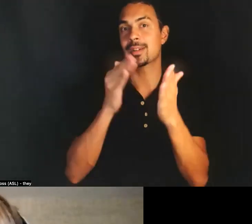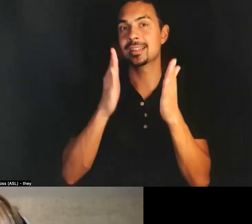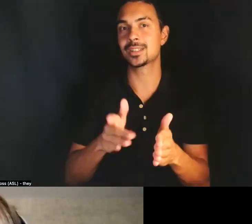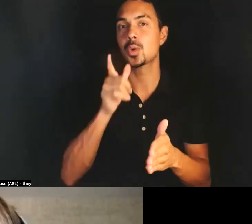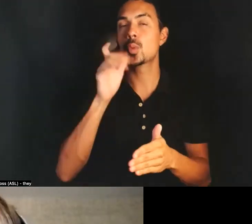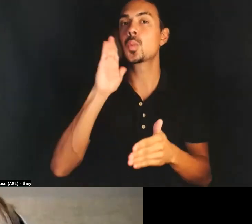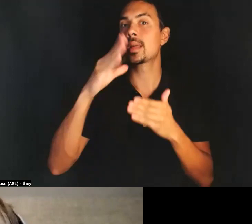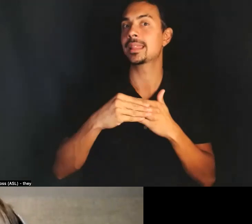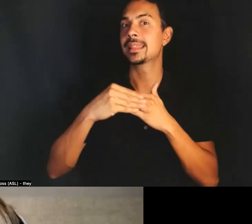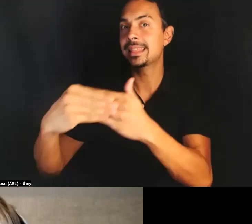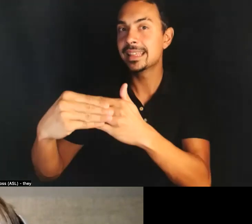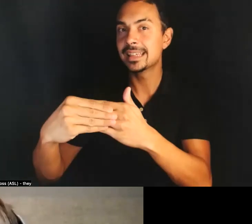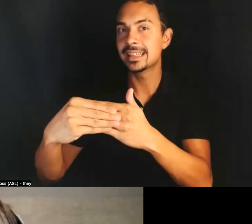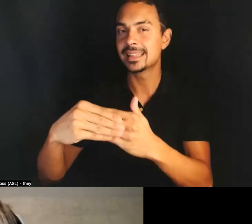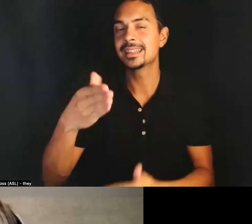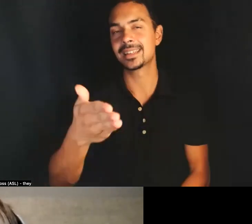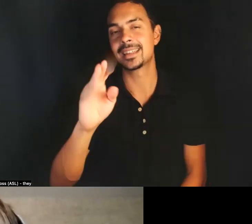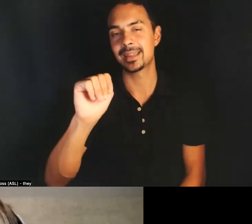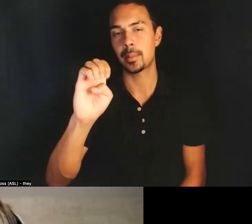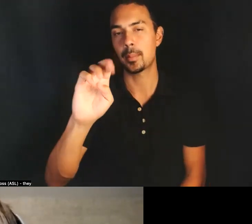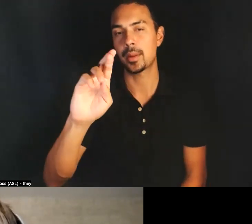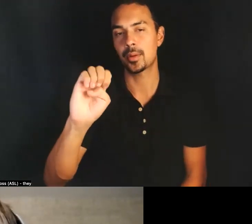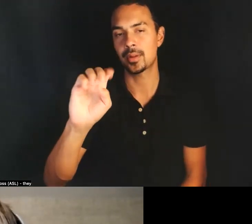It is Mike's true pleasure to introduce today, the artist